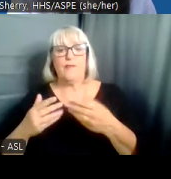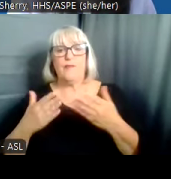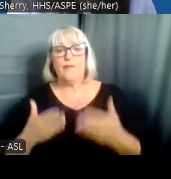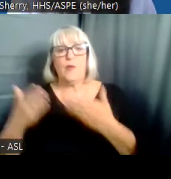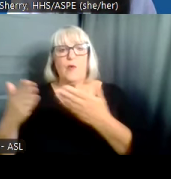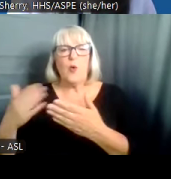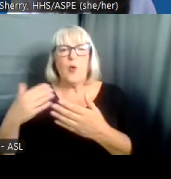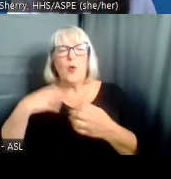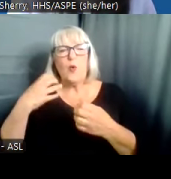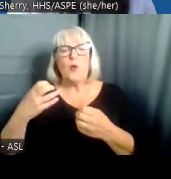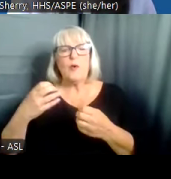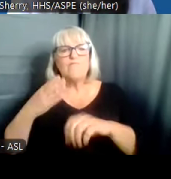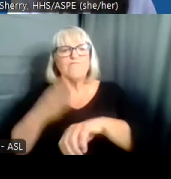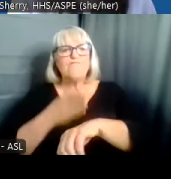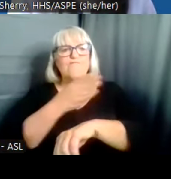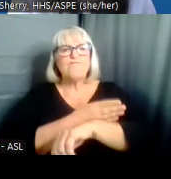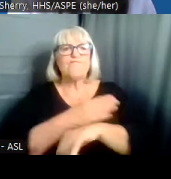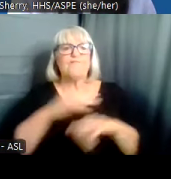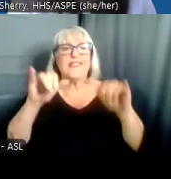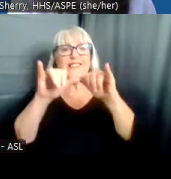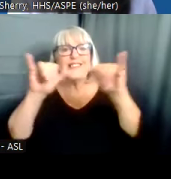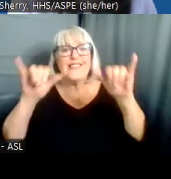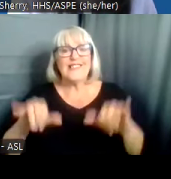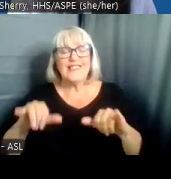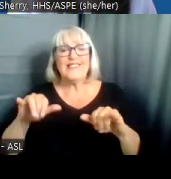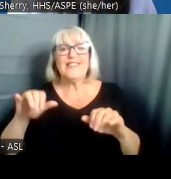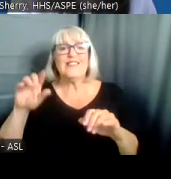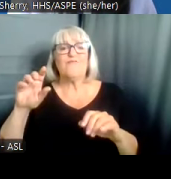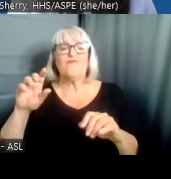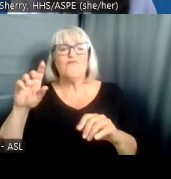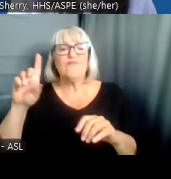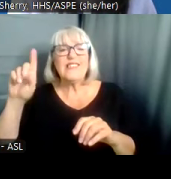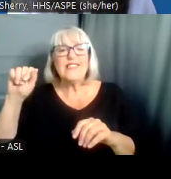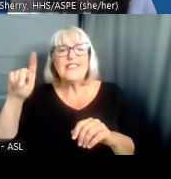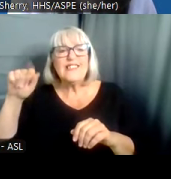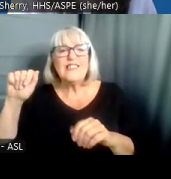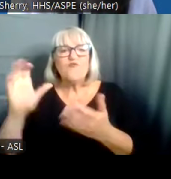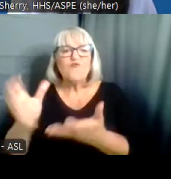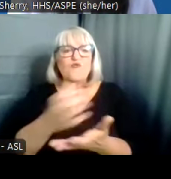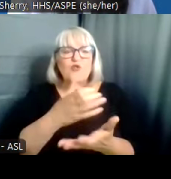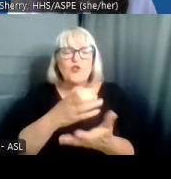consistent and systematic state data collection efforts and share evidence informed best practices of state data